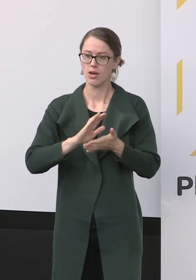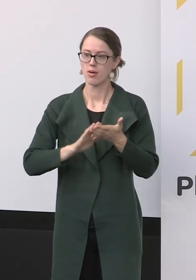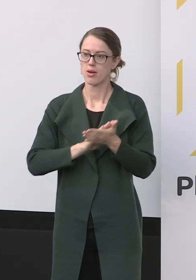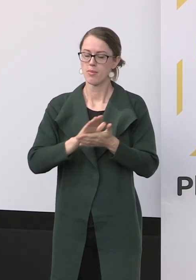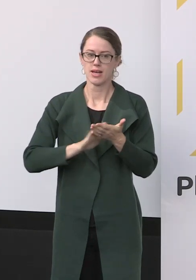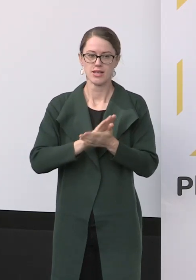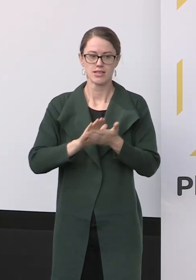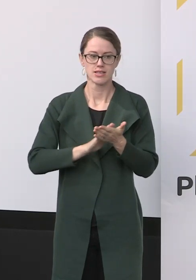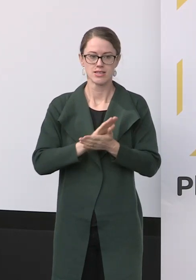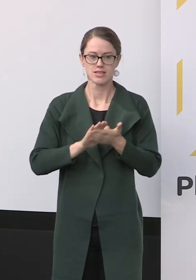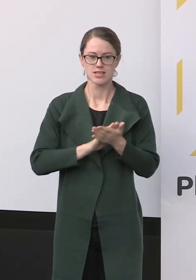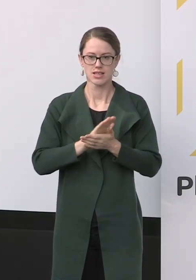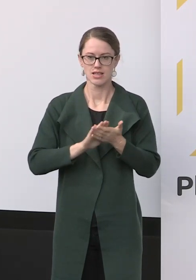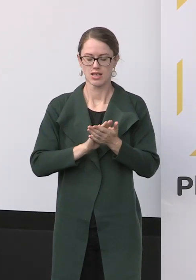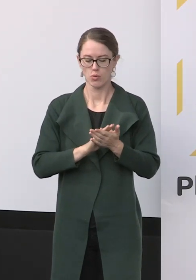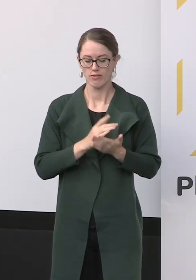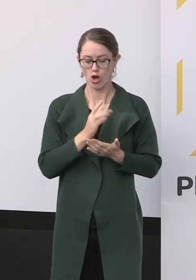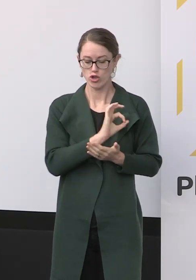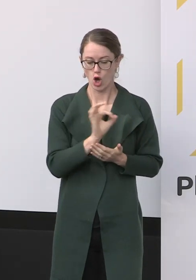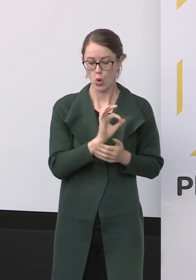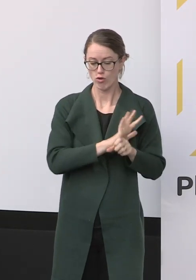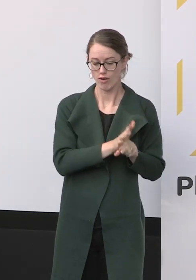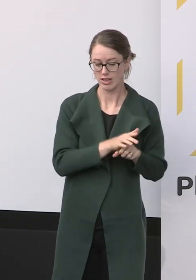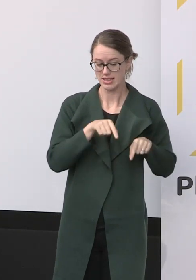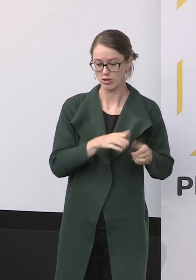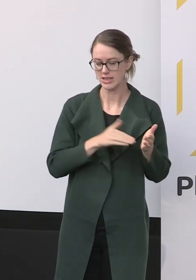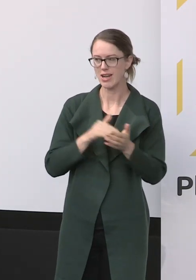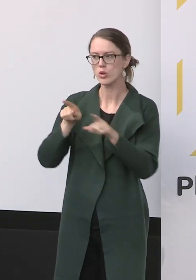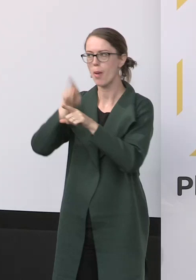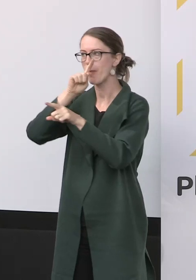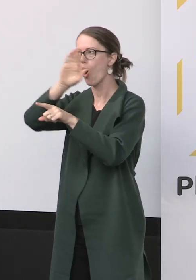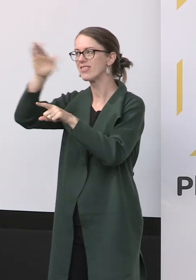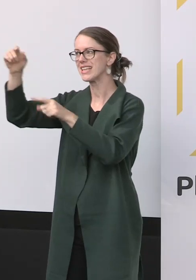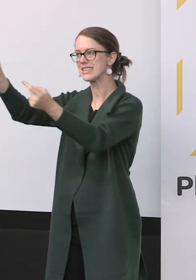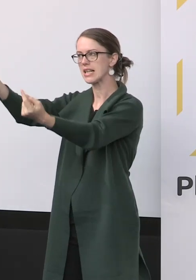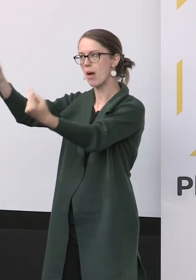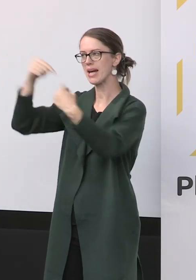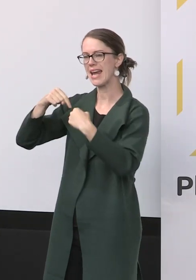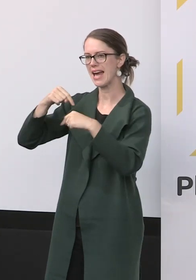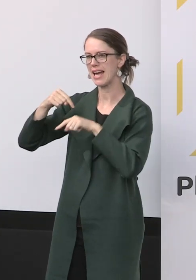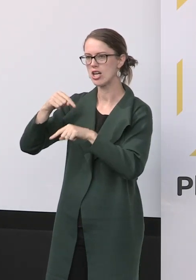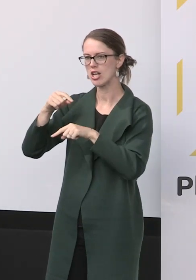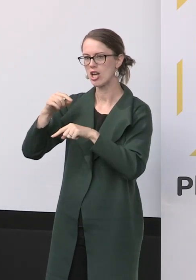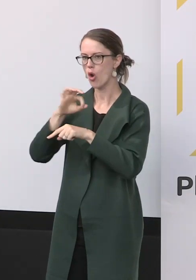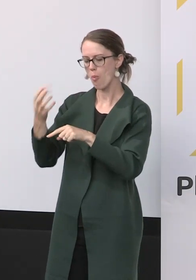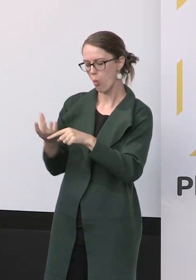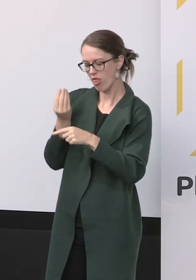zero cases here is not just that we've got no cases onshore, but we're not seeing